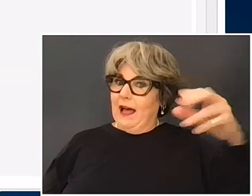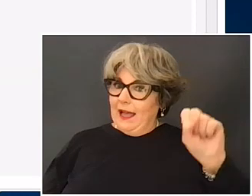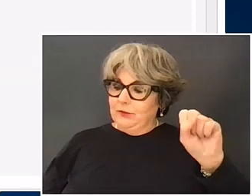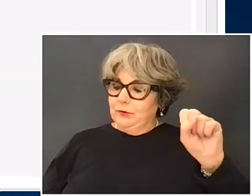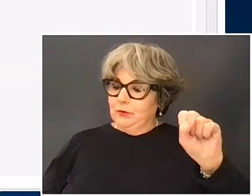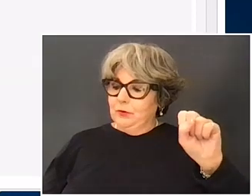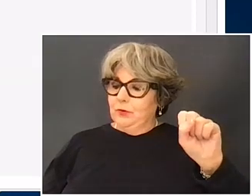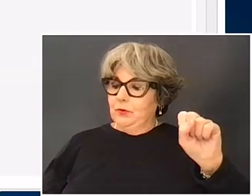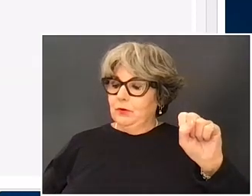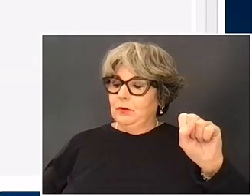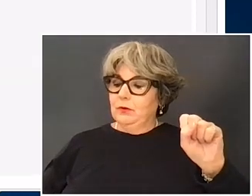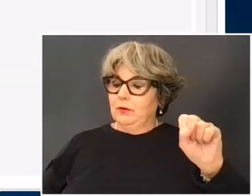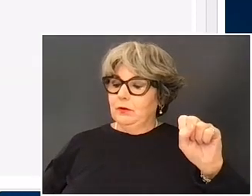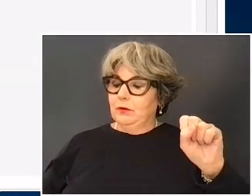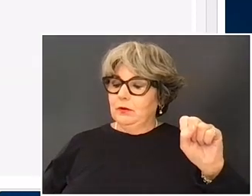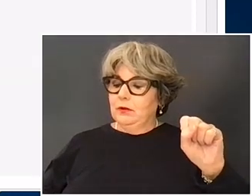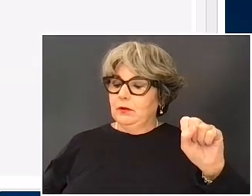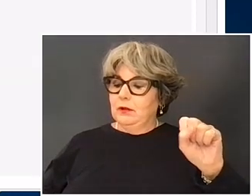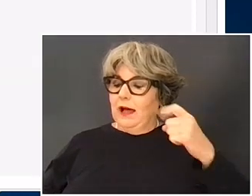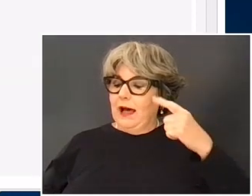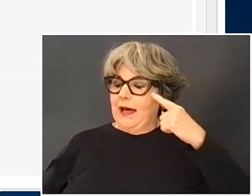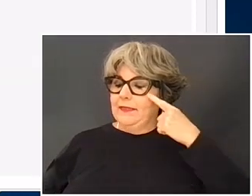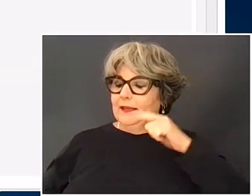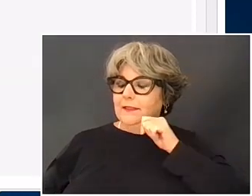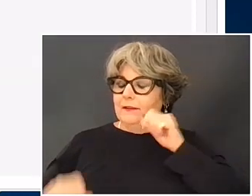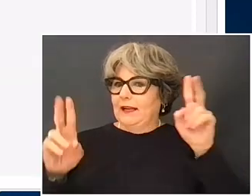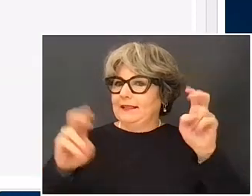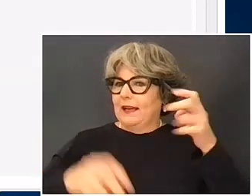I think that's the main difference between